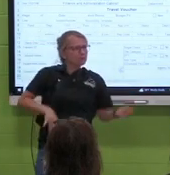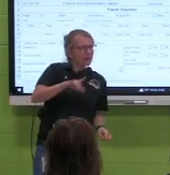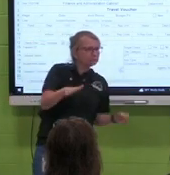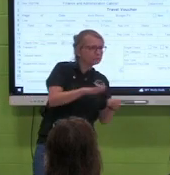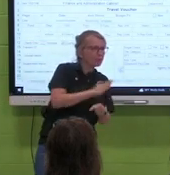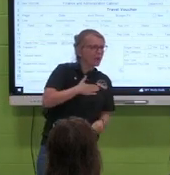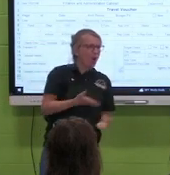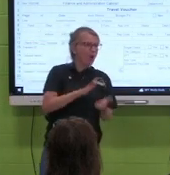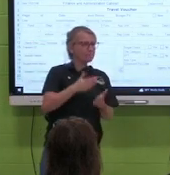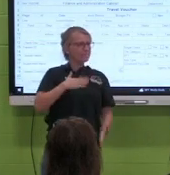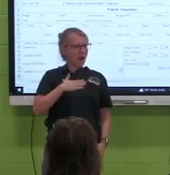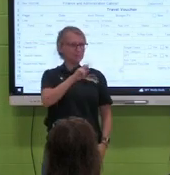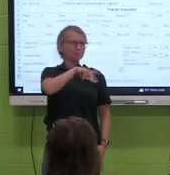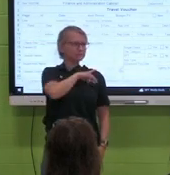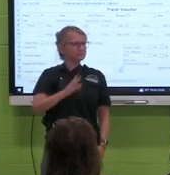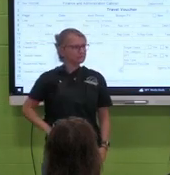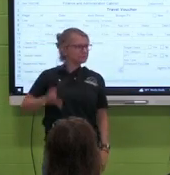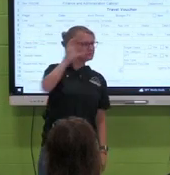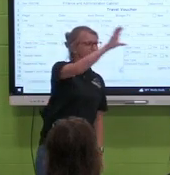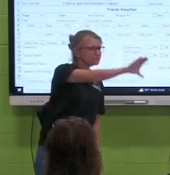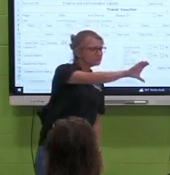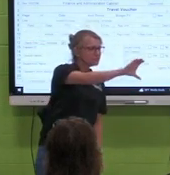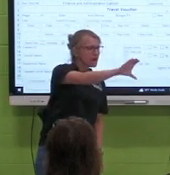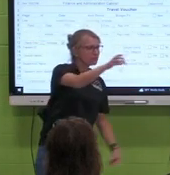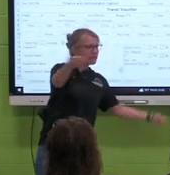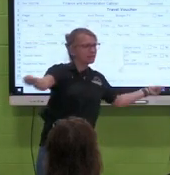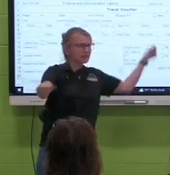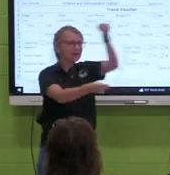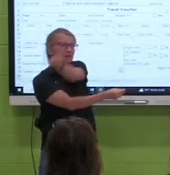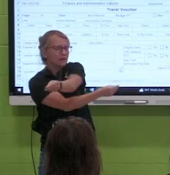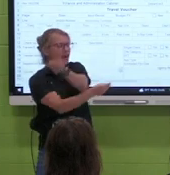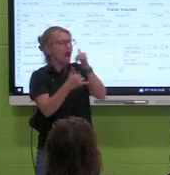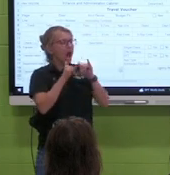I feel like that exchange of money is a little bit sticky you know if it's money coming out